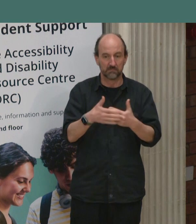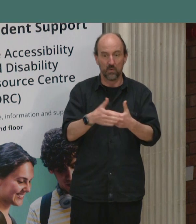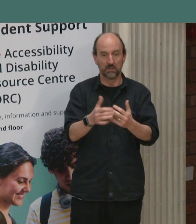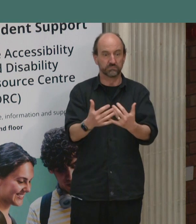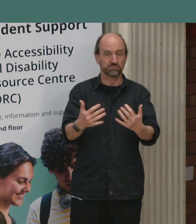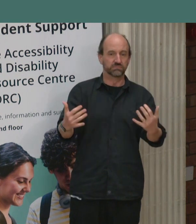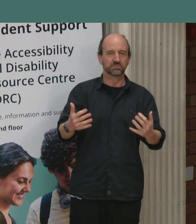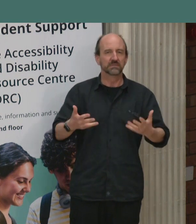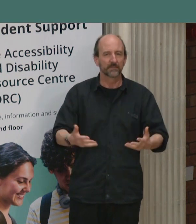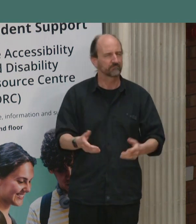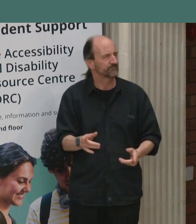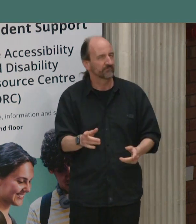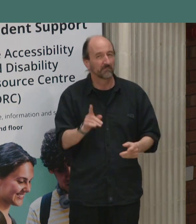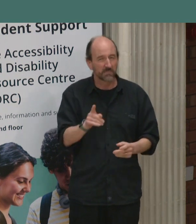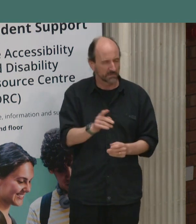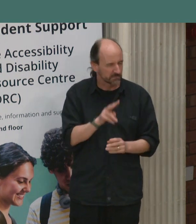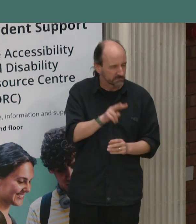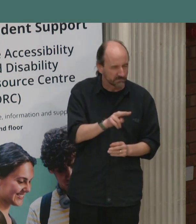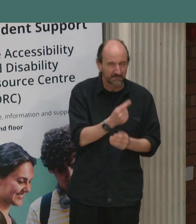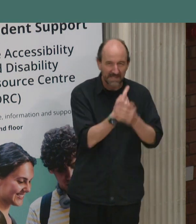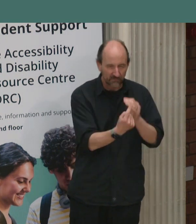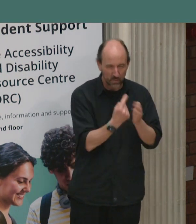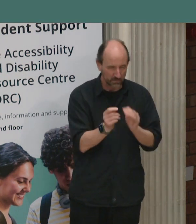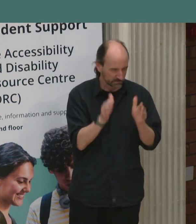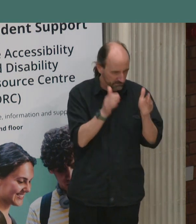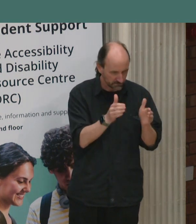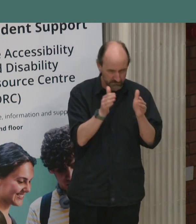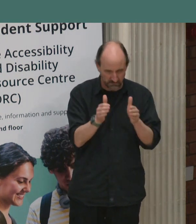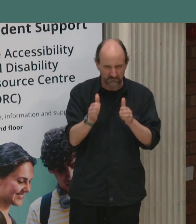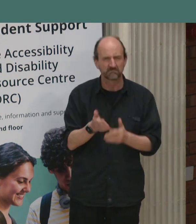look at individual cases we keep concluding that there is something there, that this is